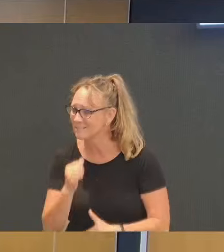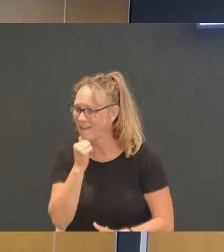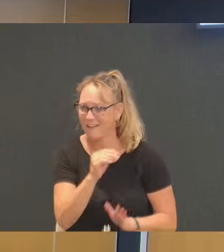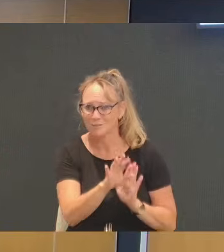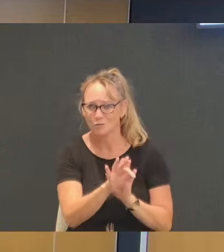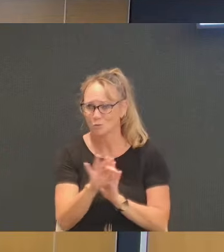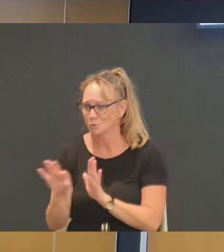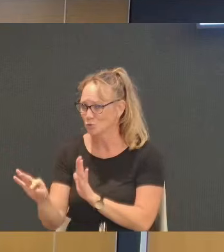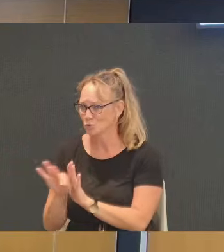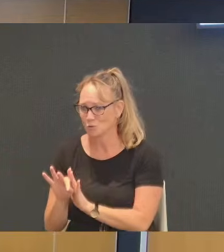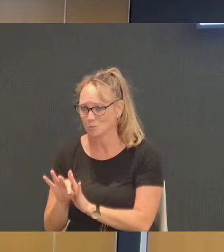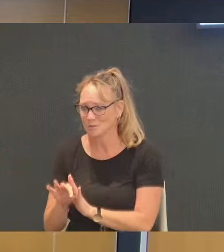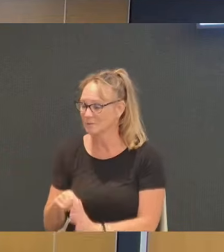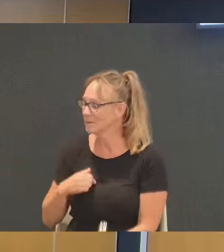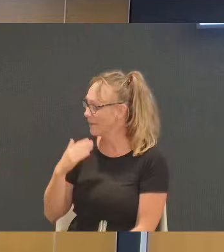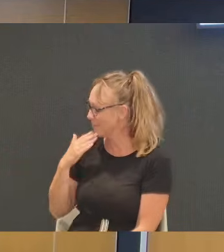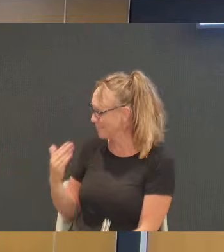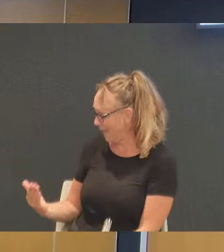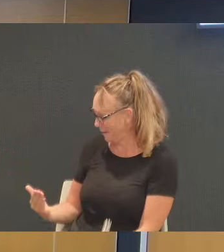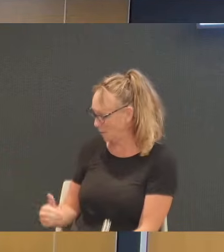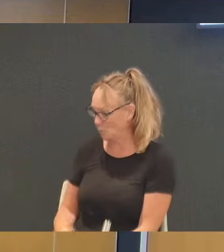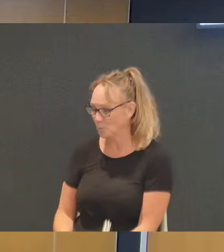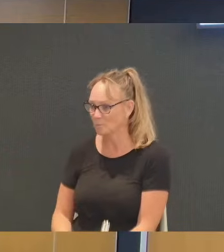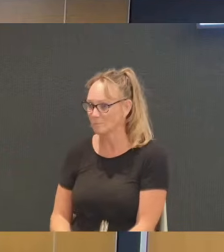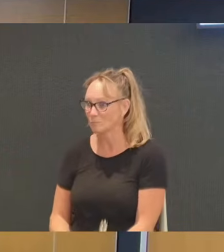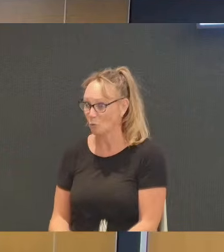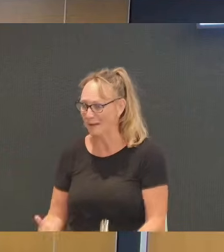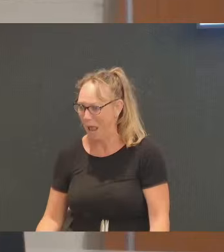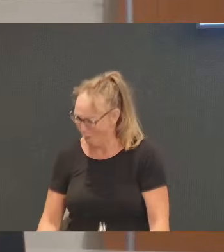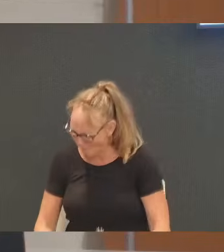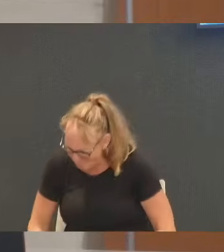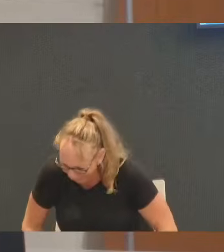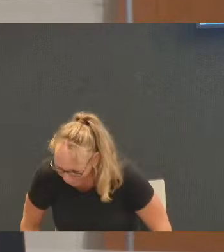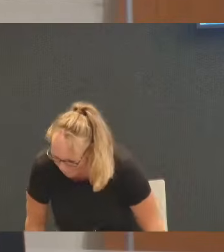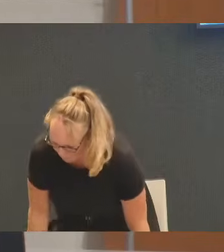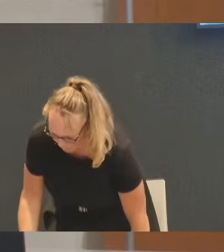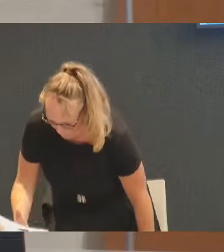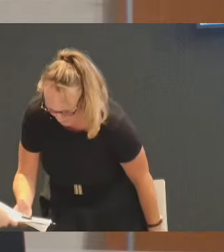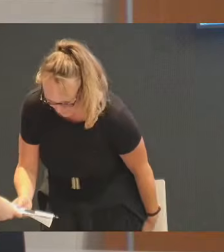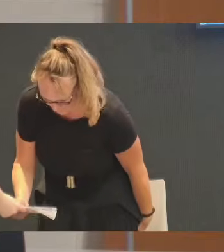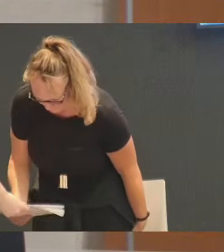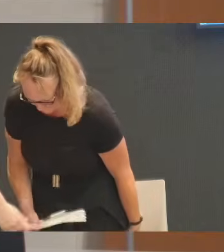Commissioner Driehaus. Thank you. Um, first of all, I want to thank you all for being here. We've